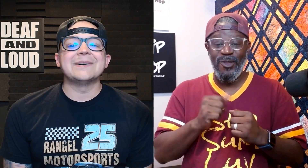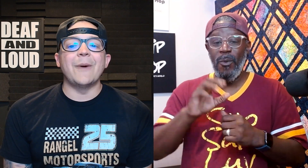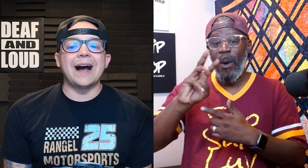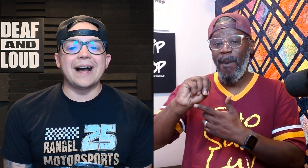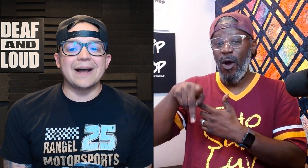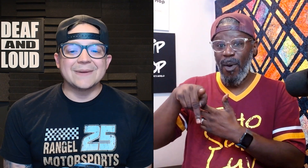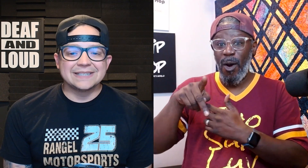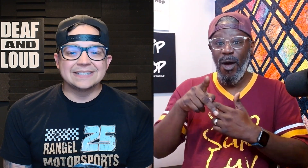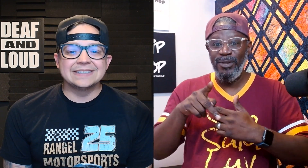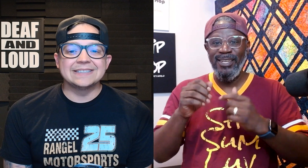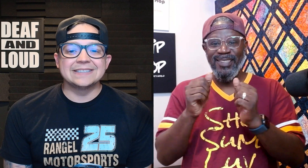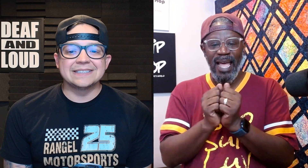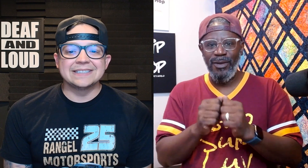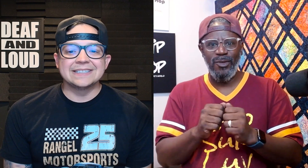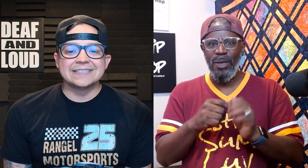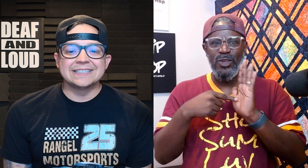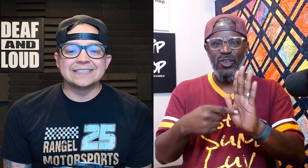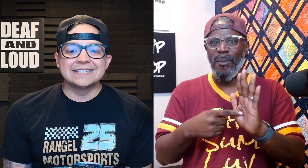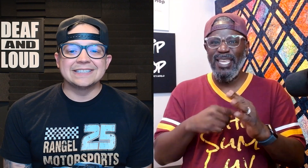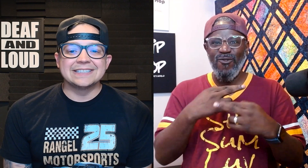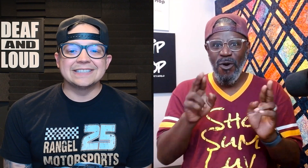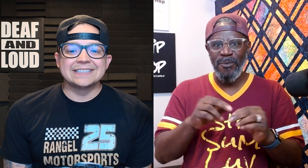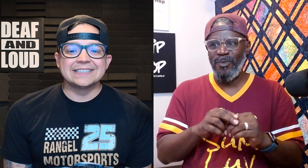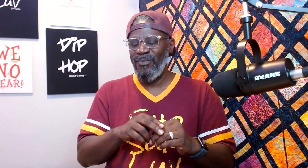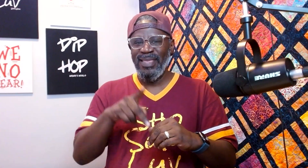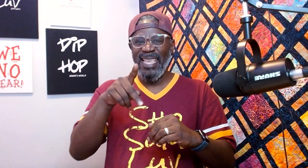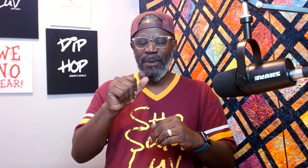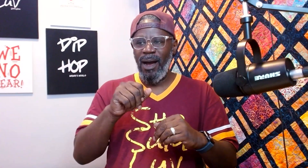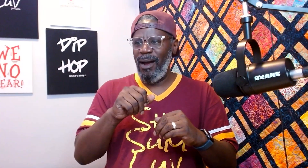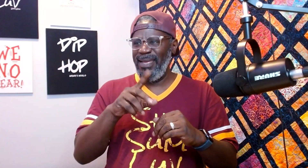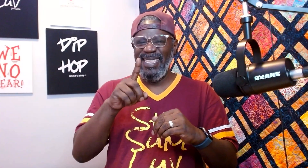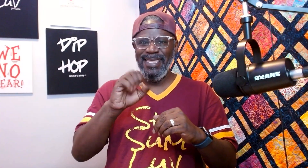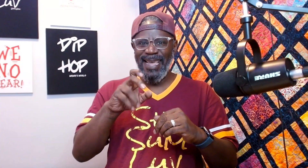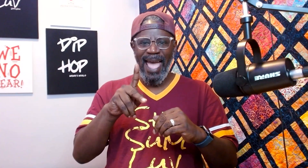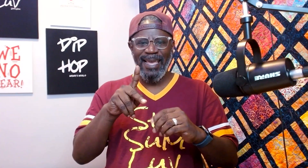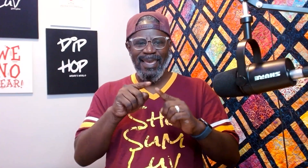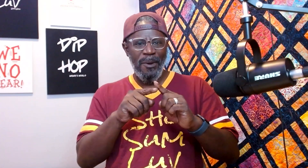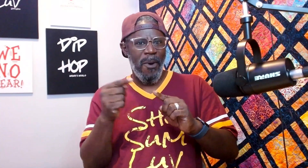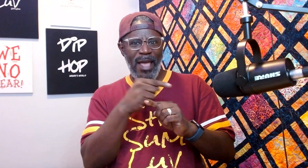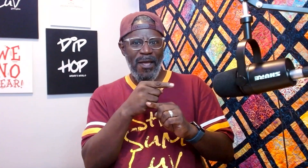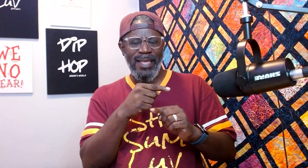So we will Marco Polo together. So he would show me his room, his deck,